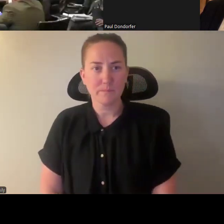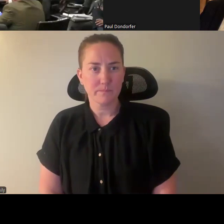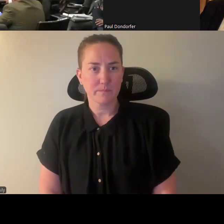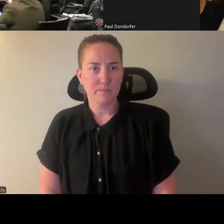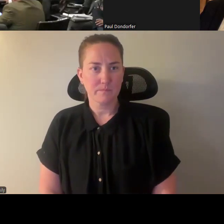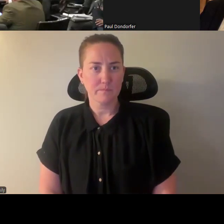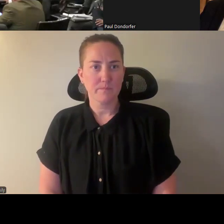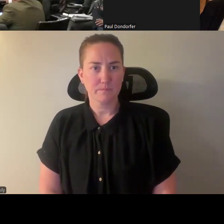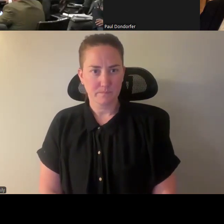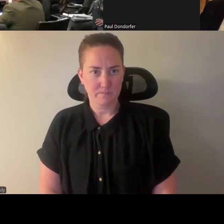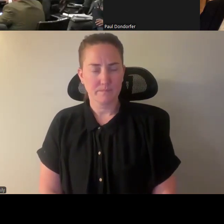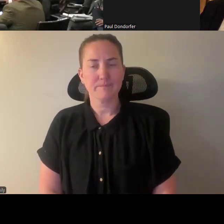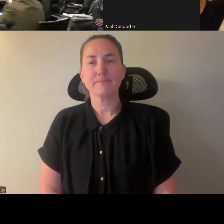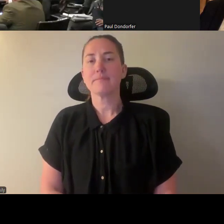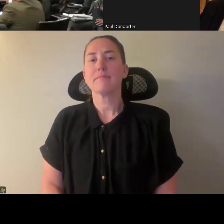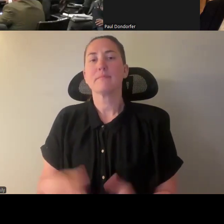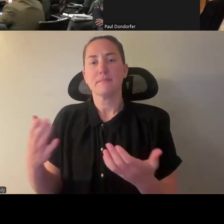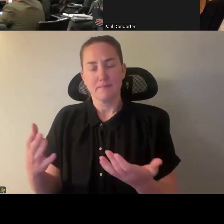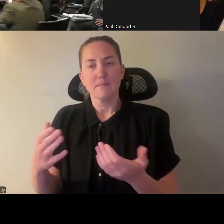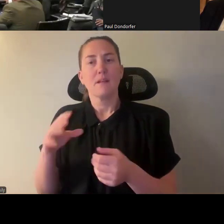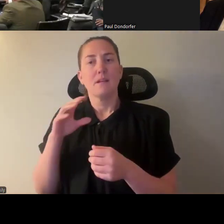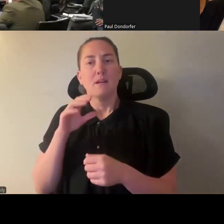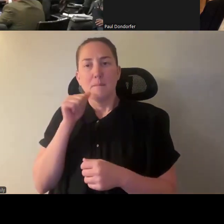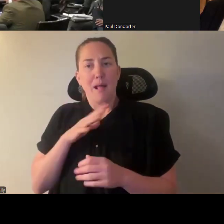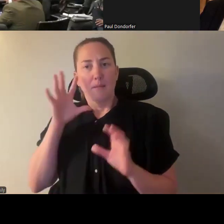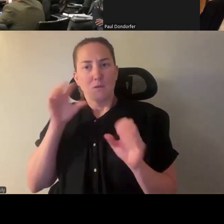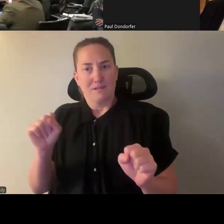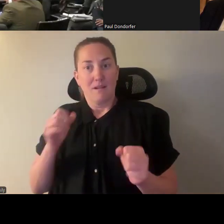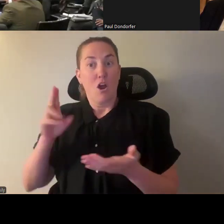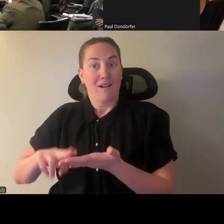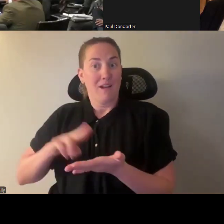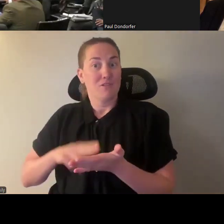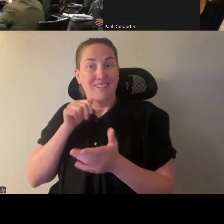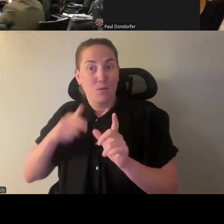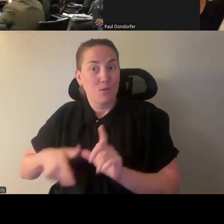through you madam president um we our contract would not have renewed and we would no longer